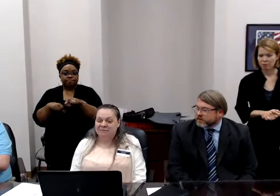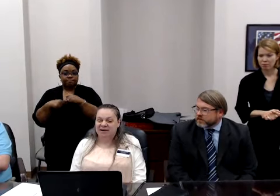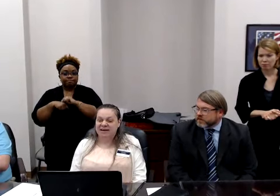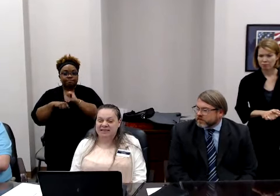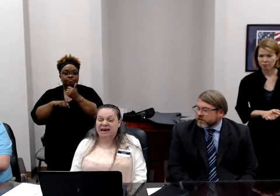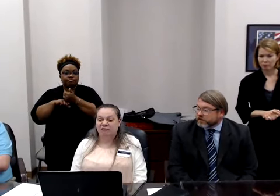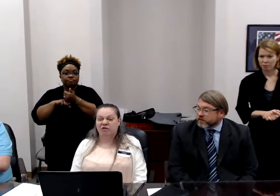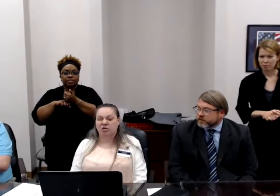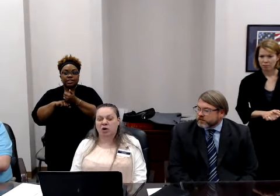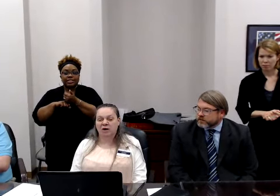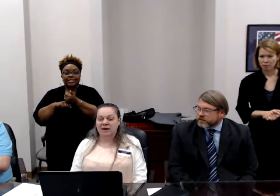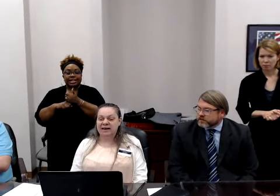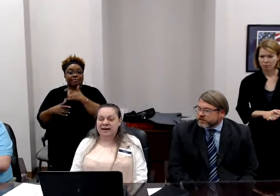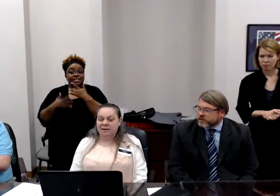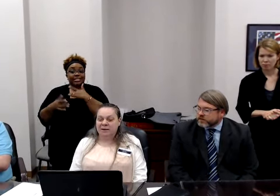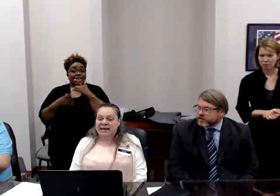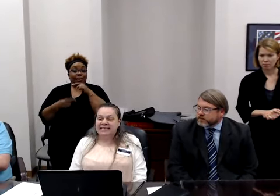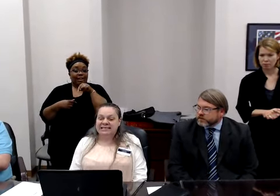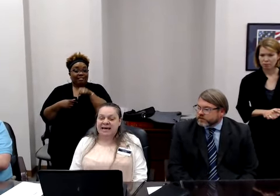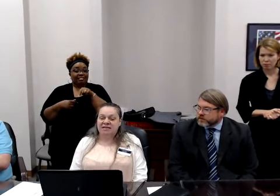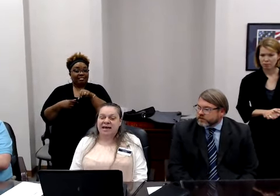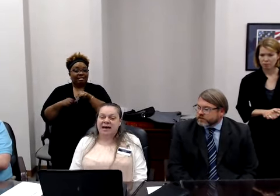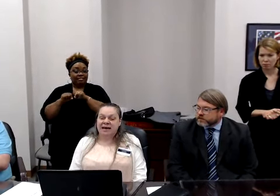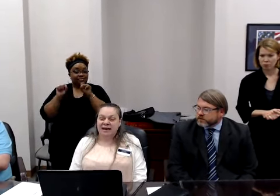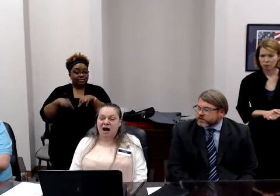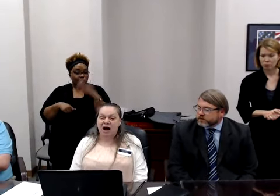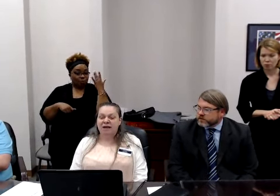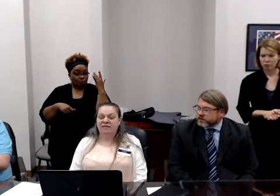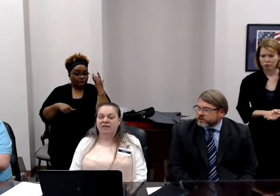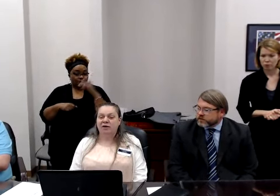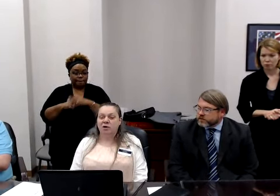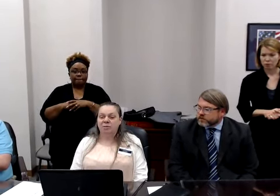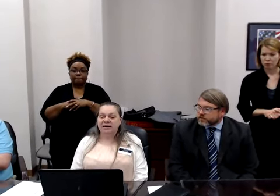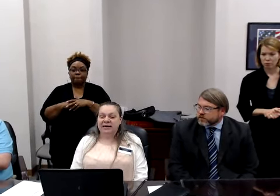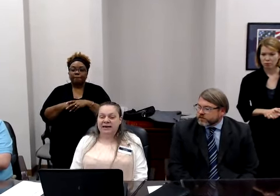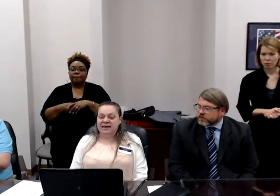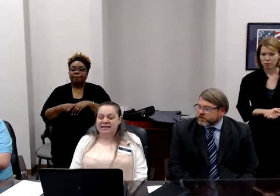and I'm very thankful for is the envelope that must